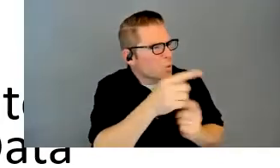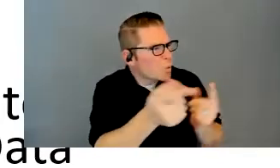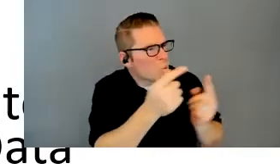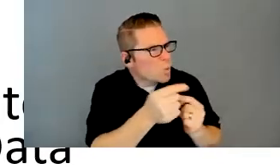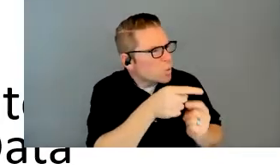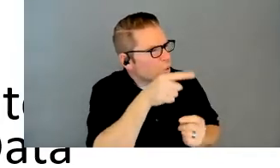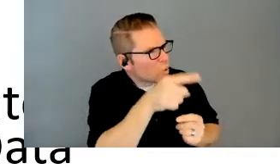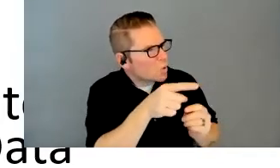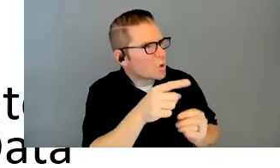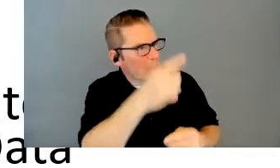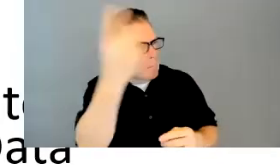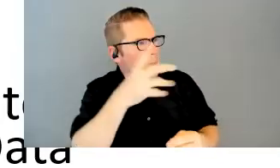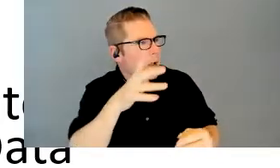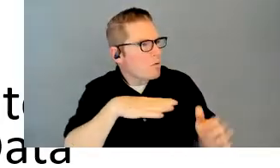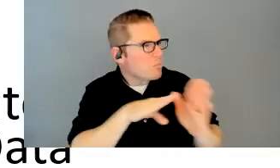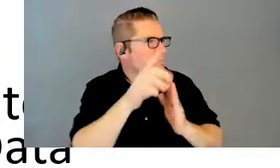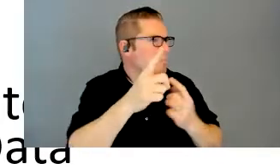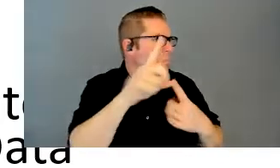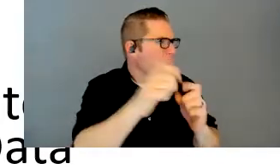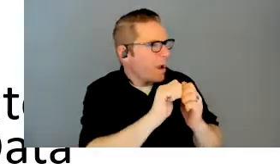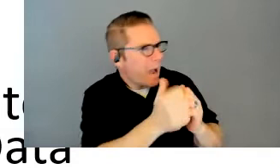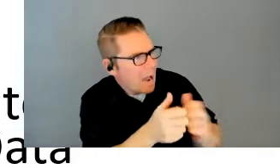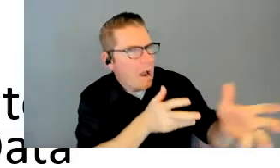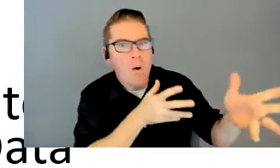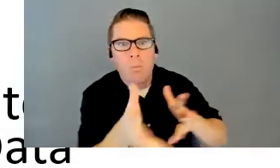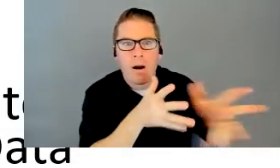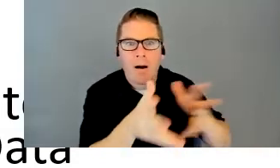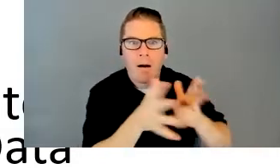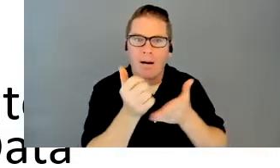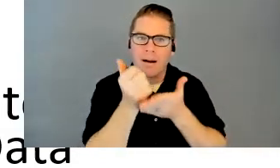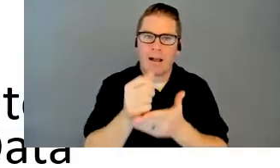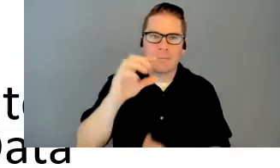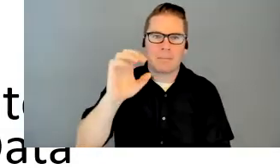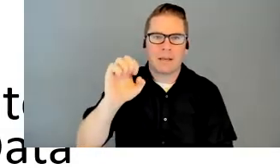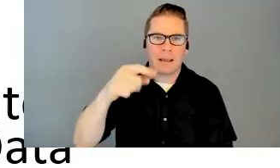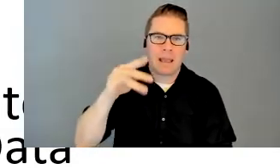which is really opens up the conversation for equity? Yeah, I'd like to add